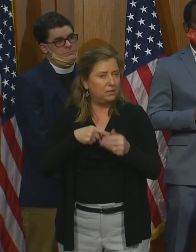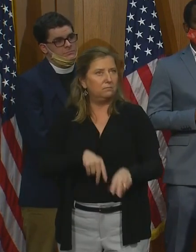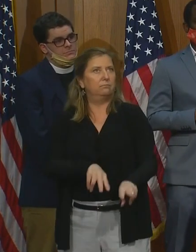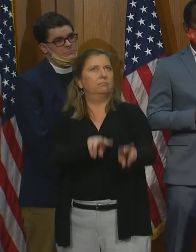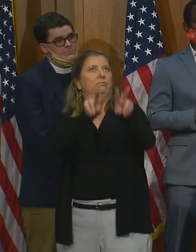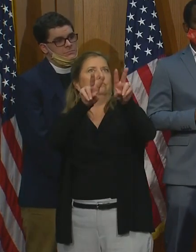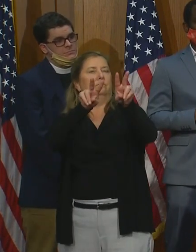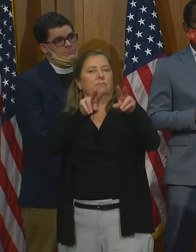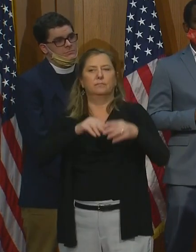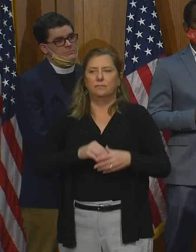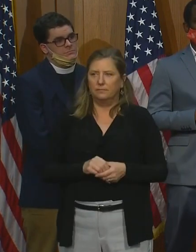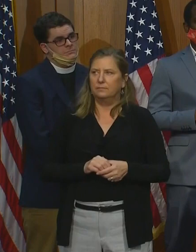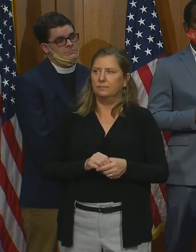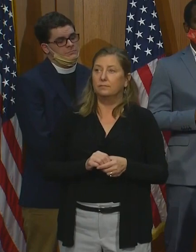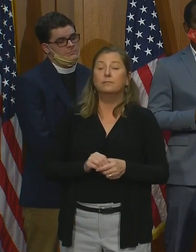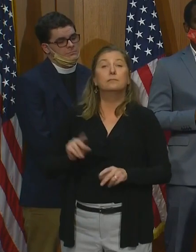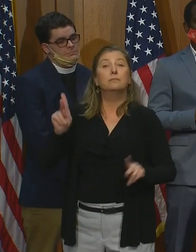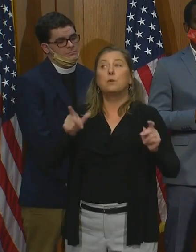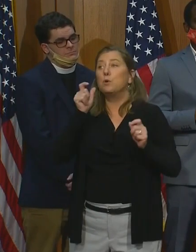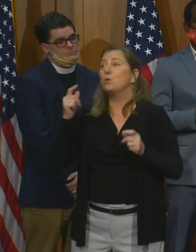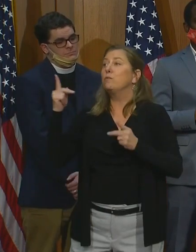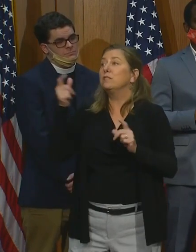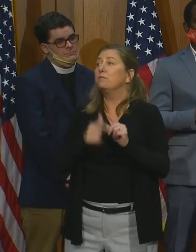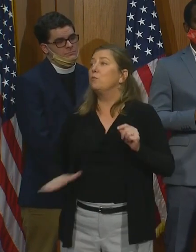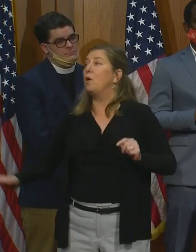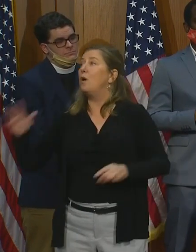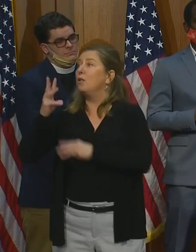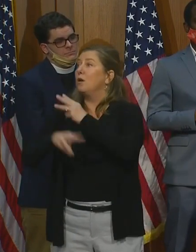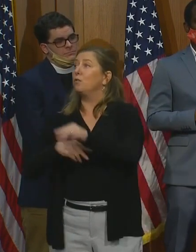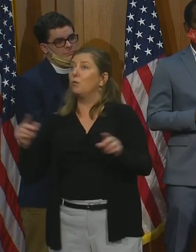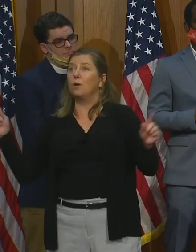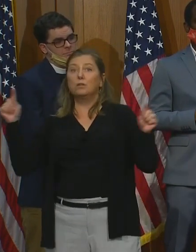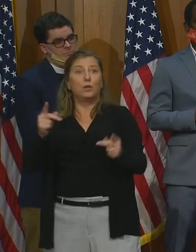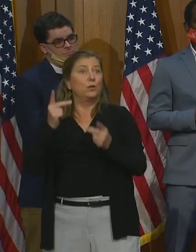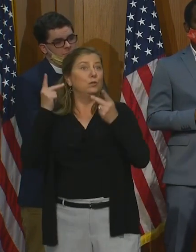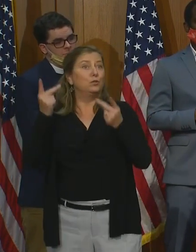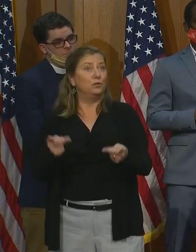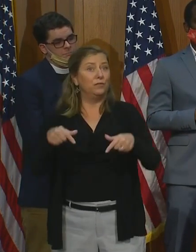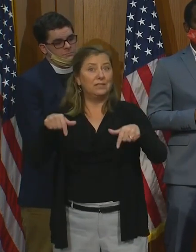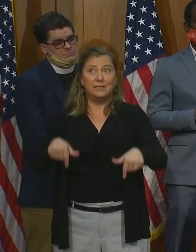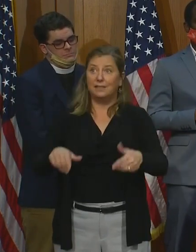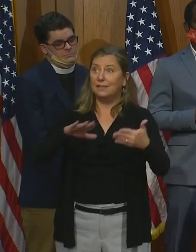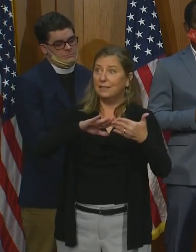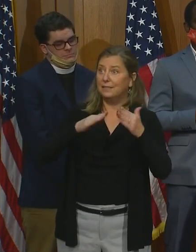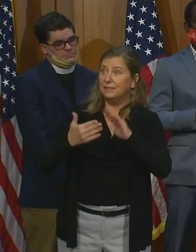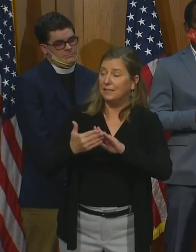THINK ABOUT THE MESSAGE THAT THIS SENDS TO PEOPLE COMING